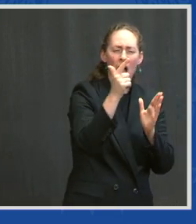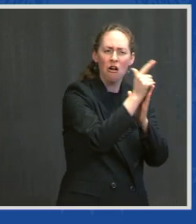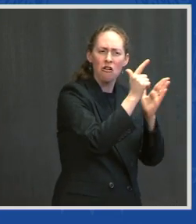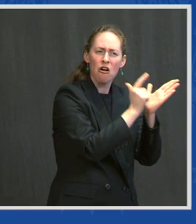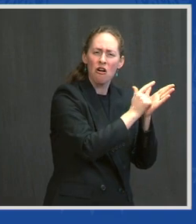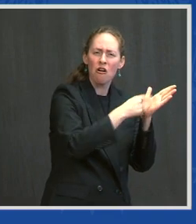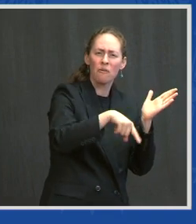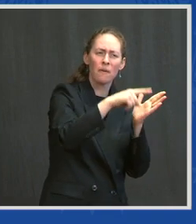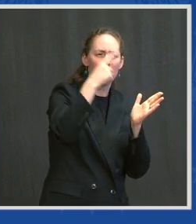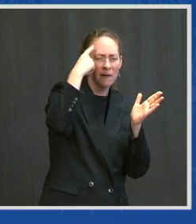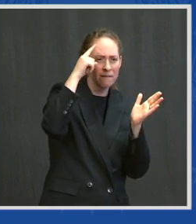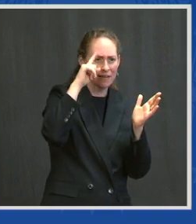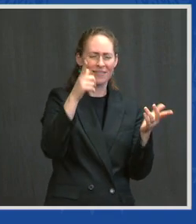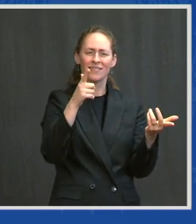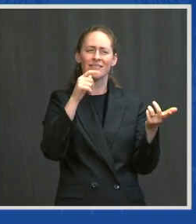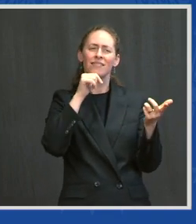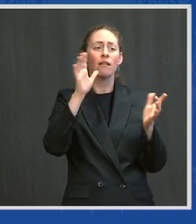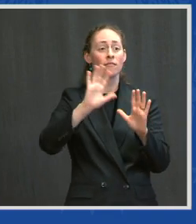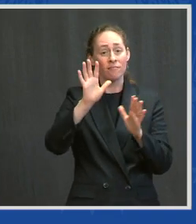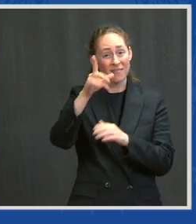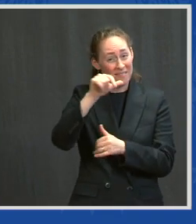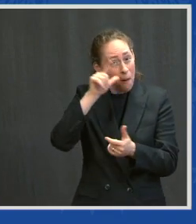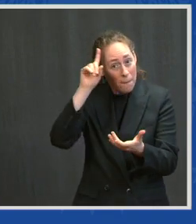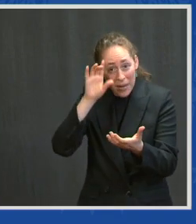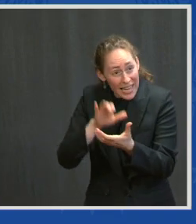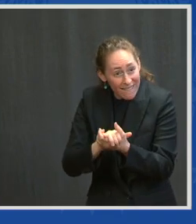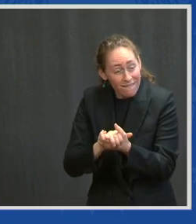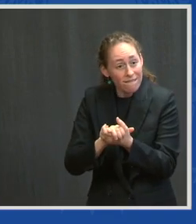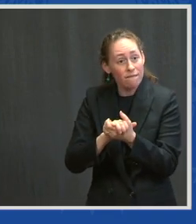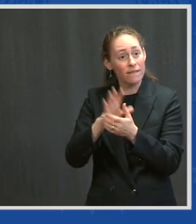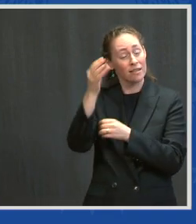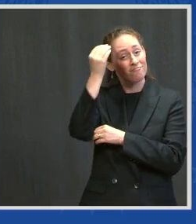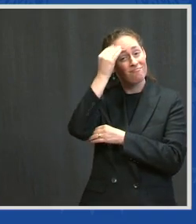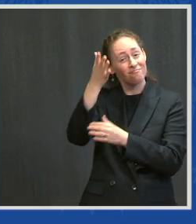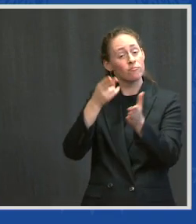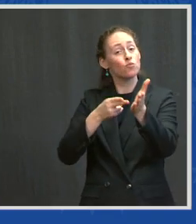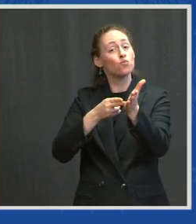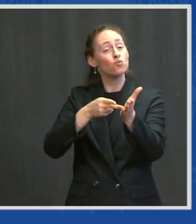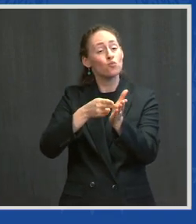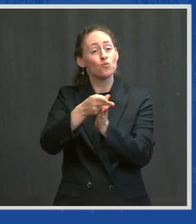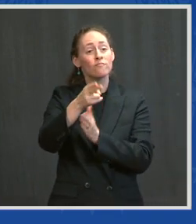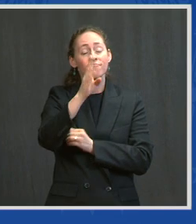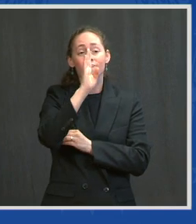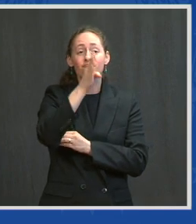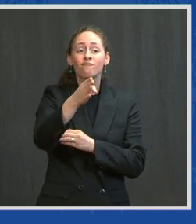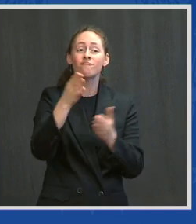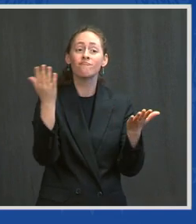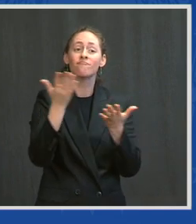Don't believe it. Here's the truth: Today's conversation with Mayor Scott of Baltimore, for example, echoed what we know to be the case,